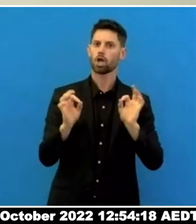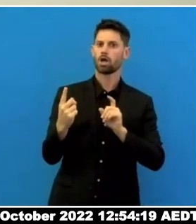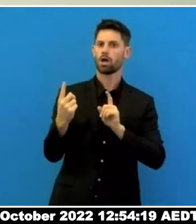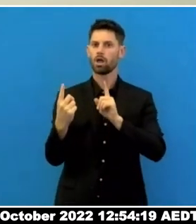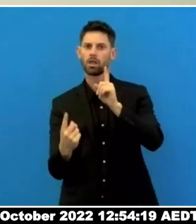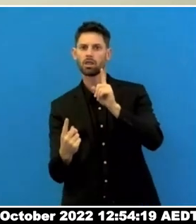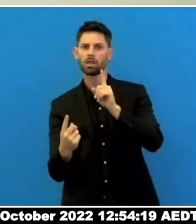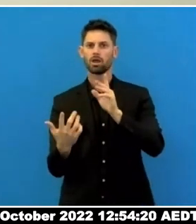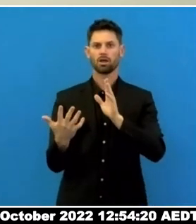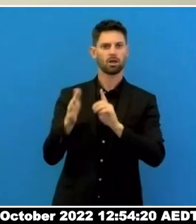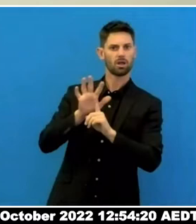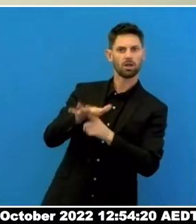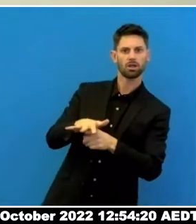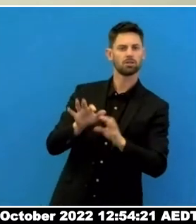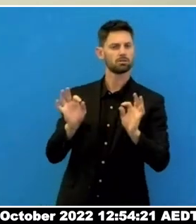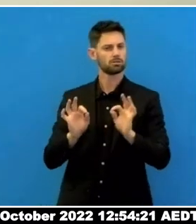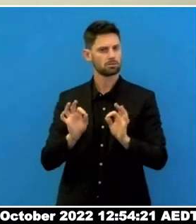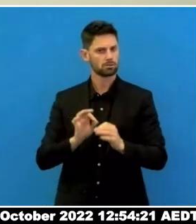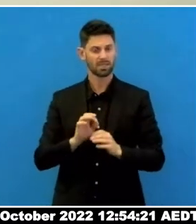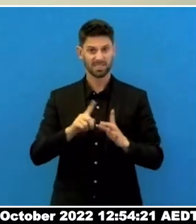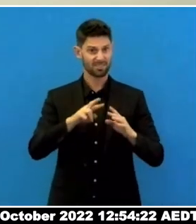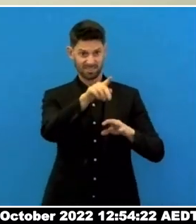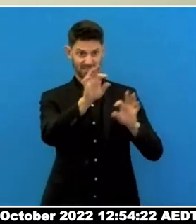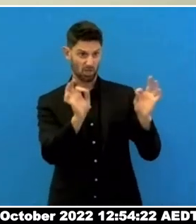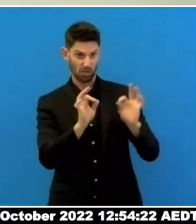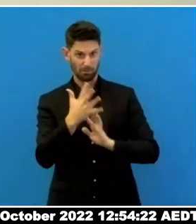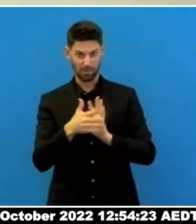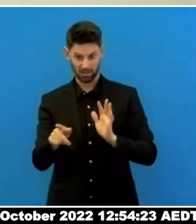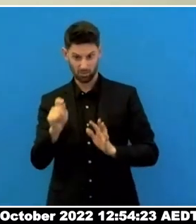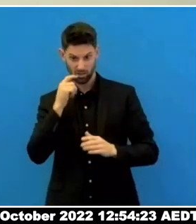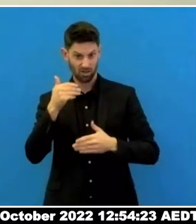Without that, really, people are going to struggle to navigate the NDIS system.